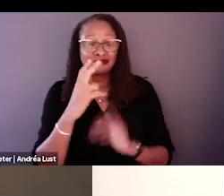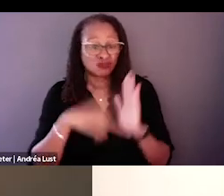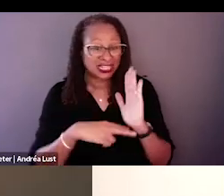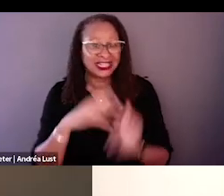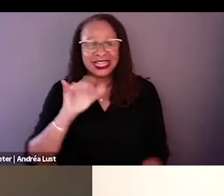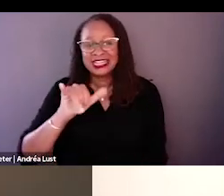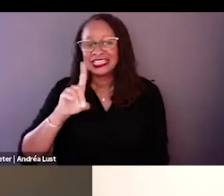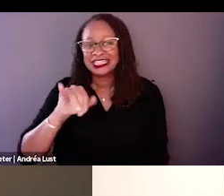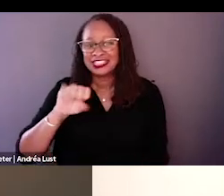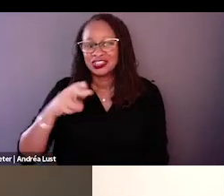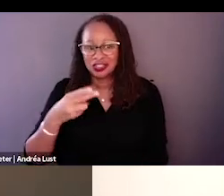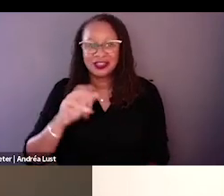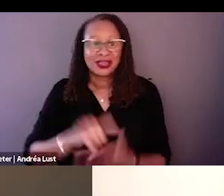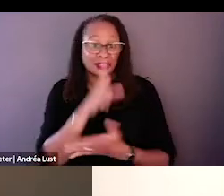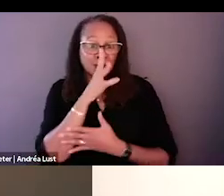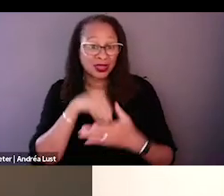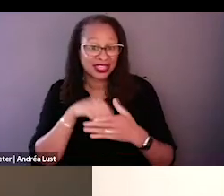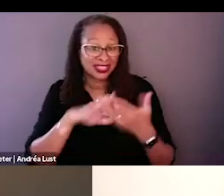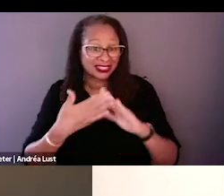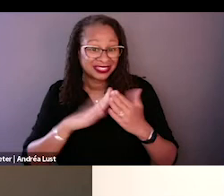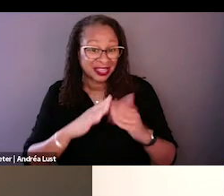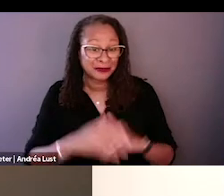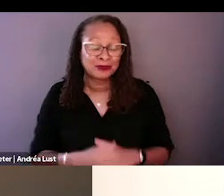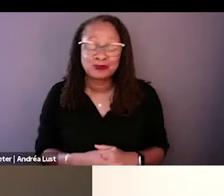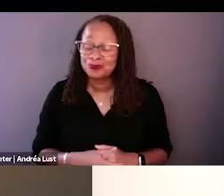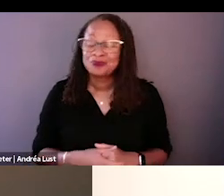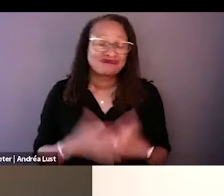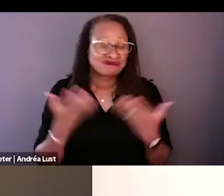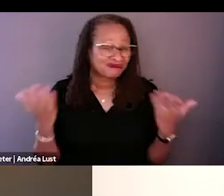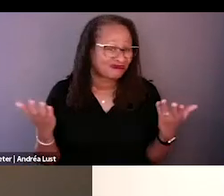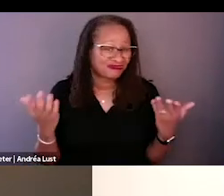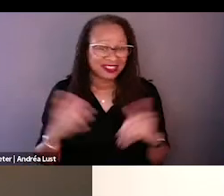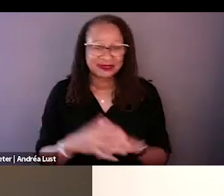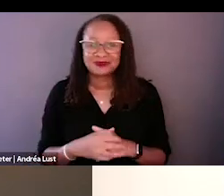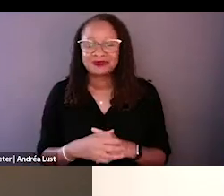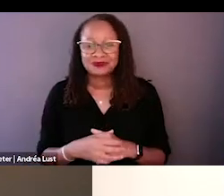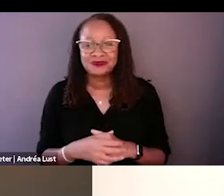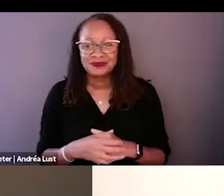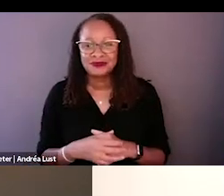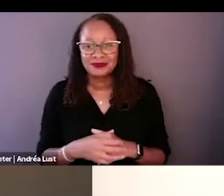We said, okay, we'll call a botanist or biologist and ask, what is this flower?